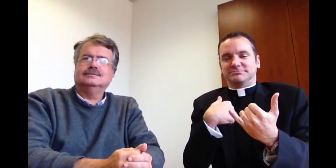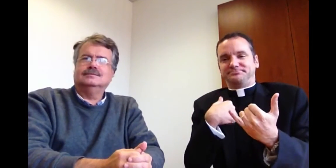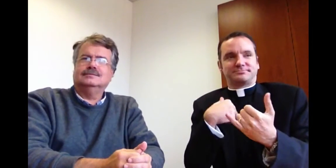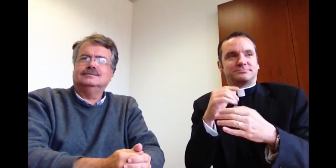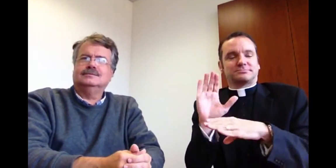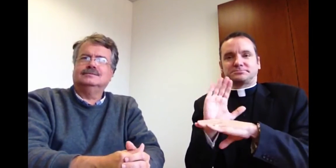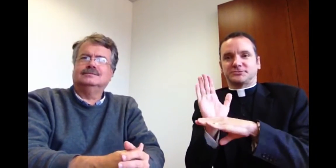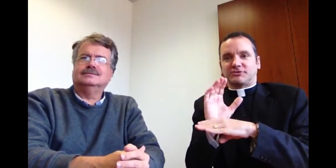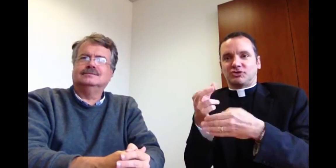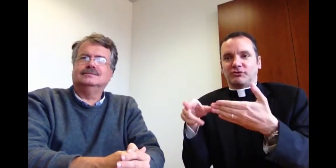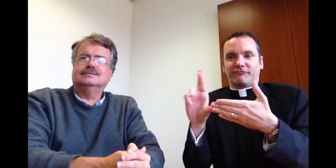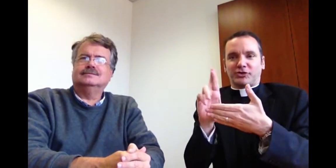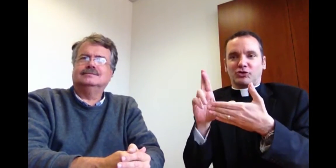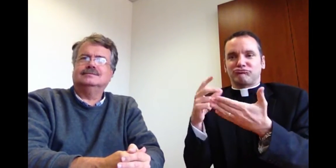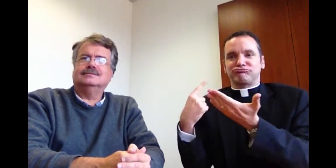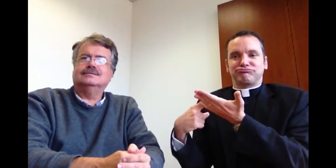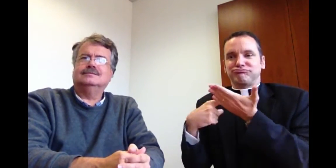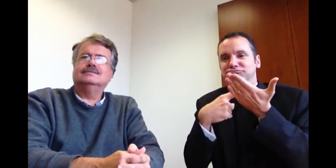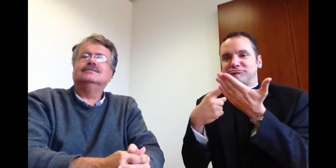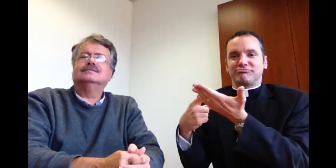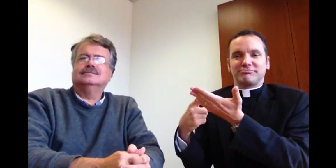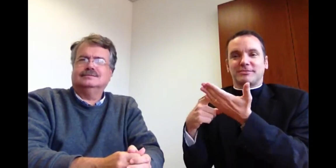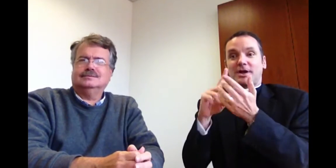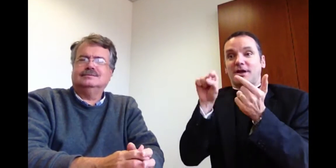Today we will discuss a movie review